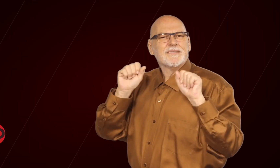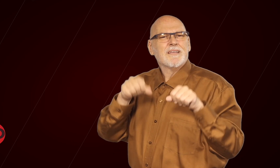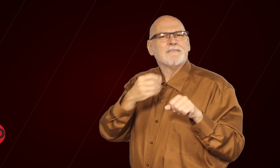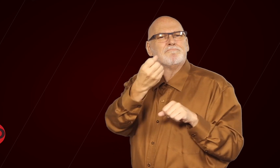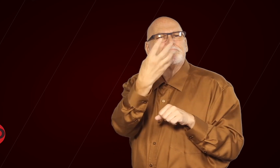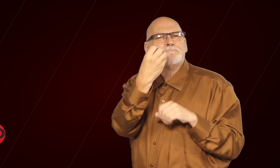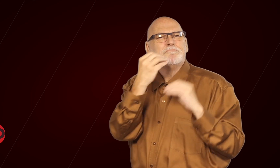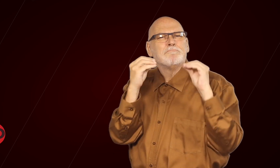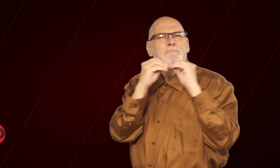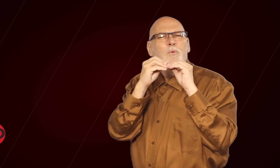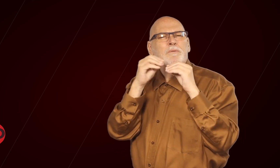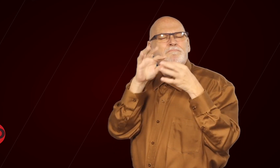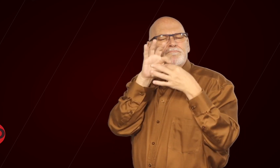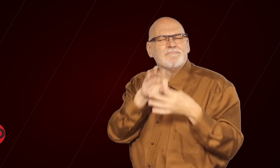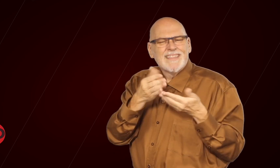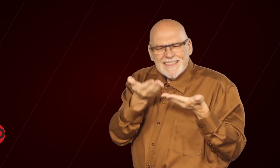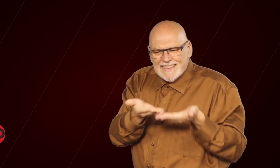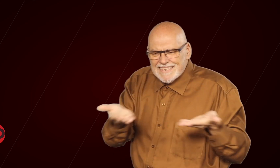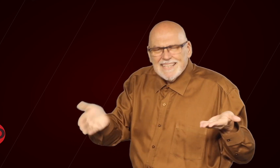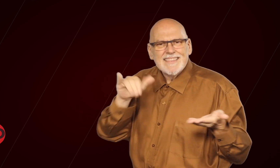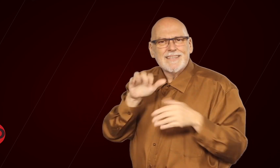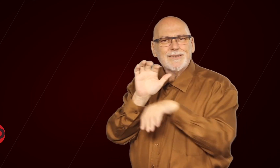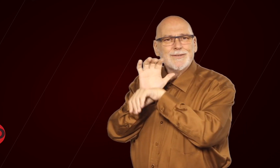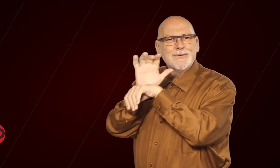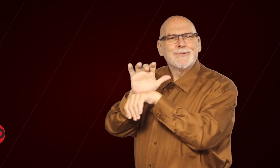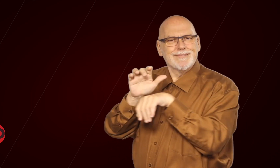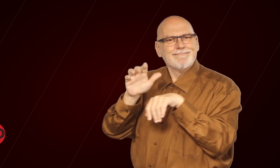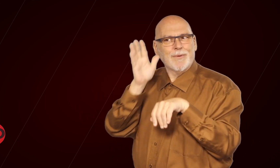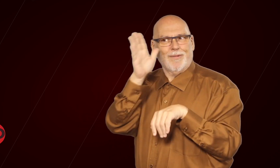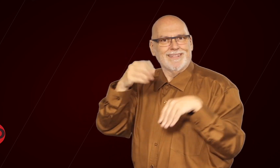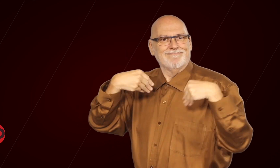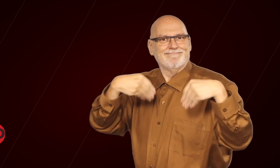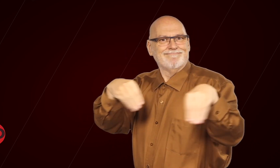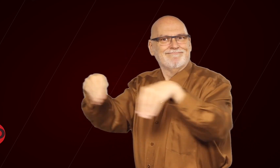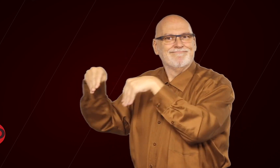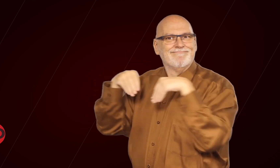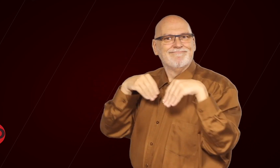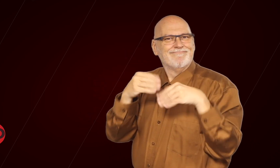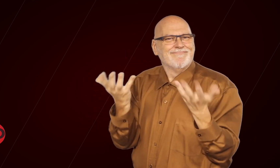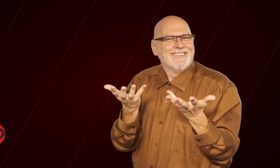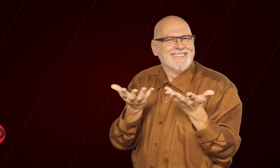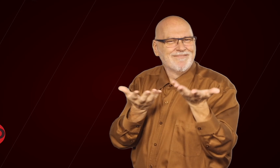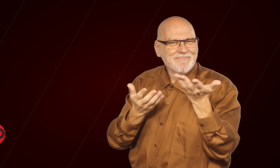[ANSELMO]: Could you tell us more about the items that CDGM will be selling?